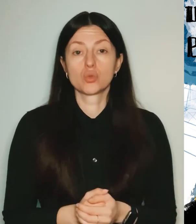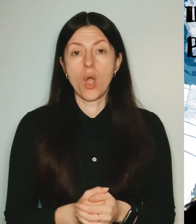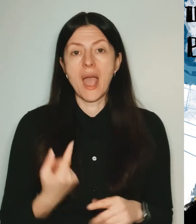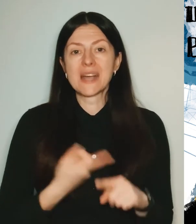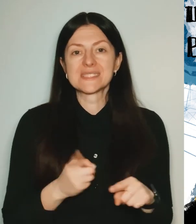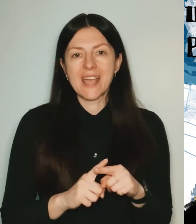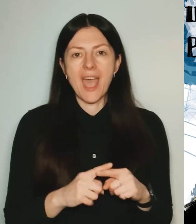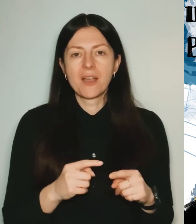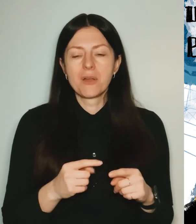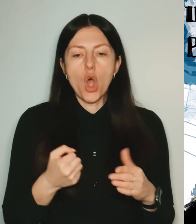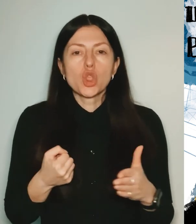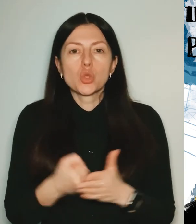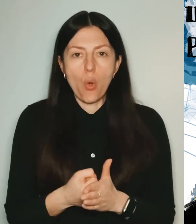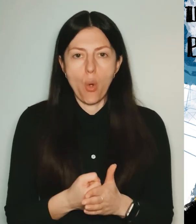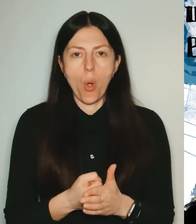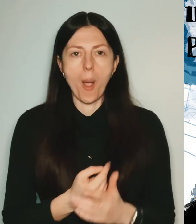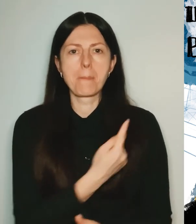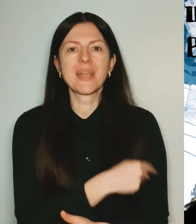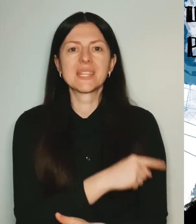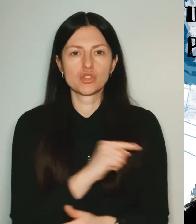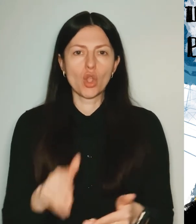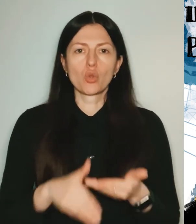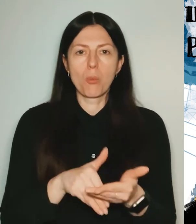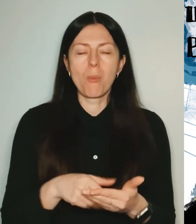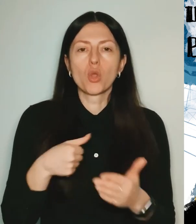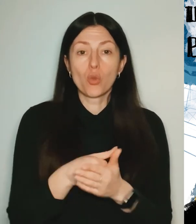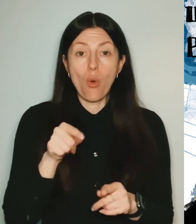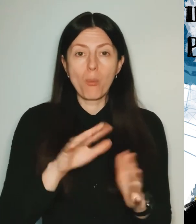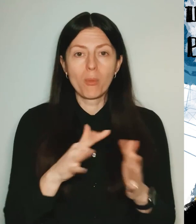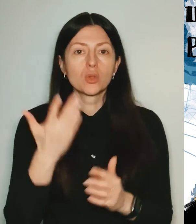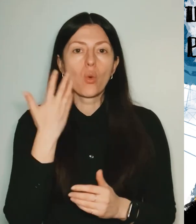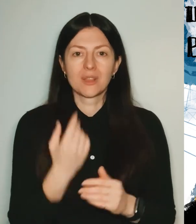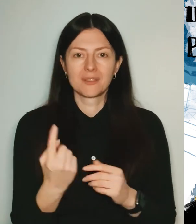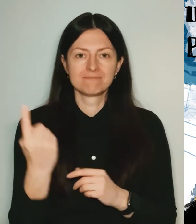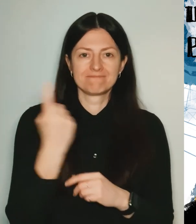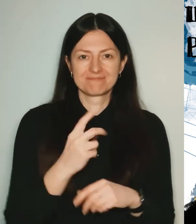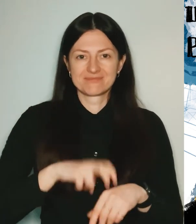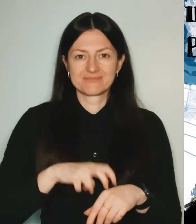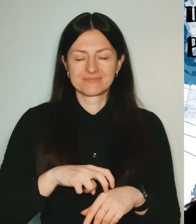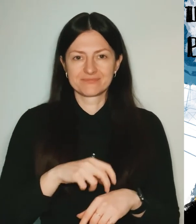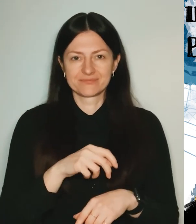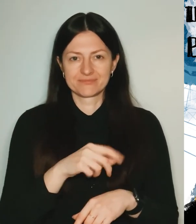This is the first aid before medical experts arrive.